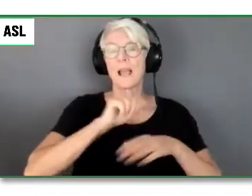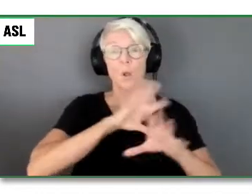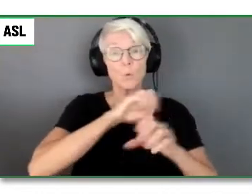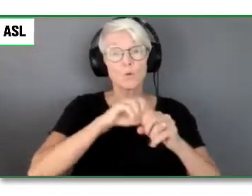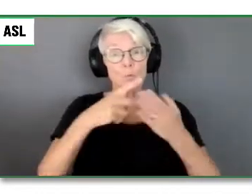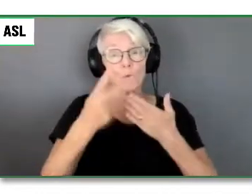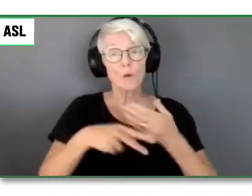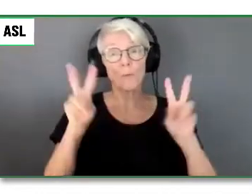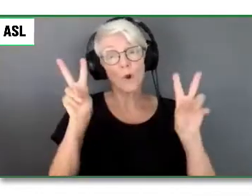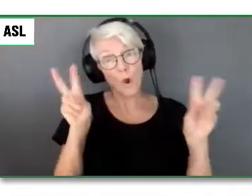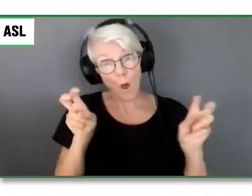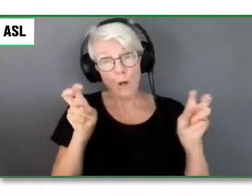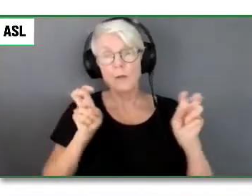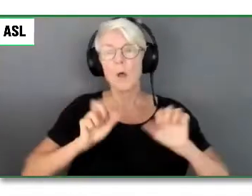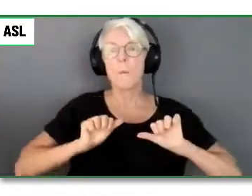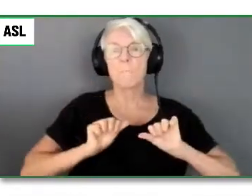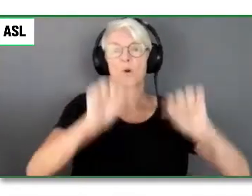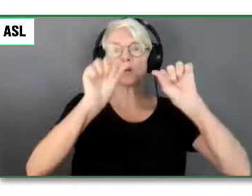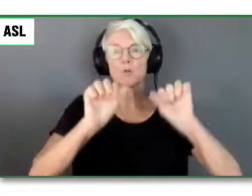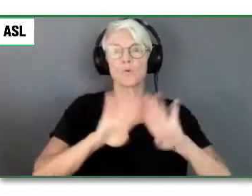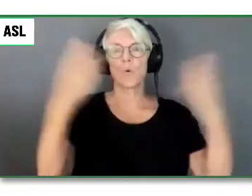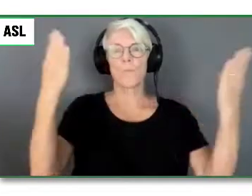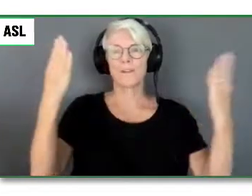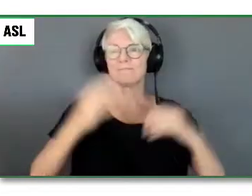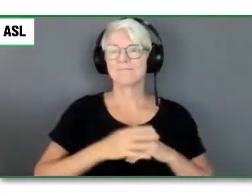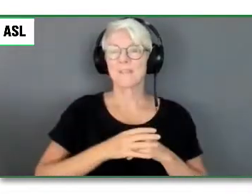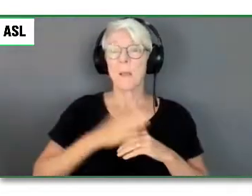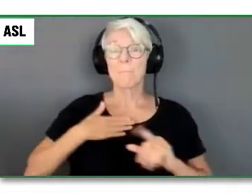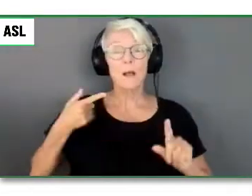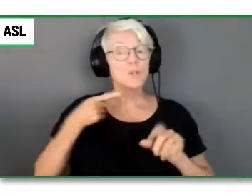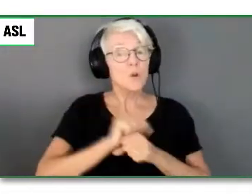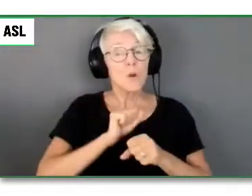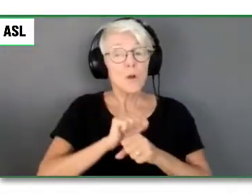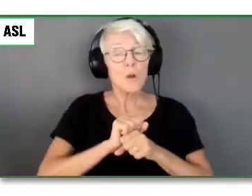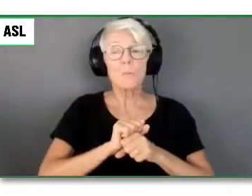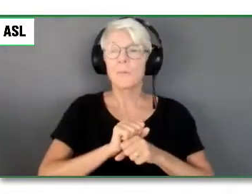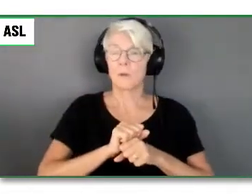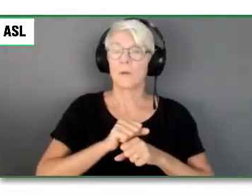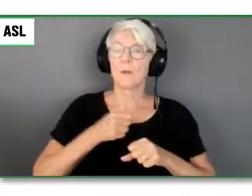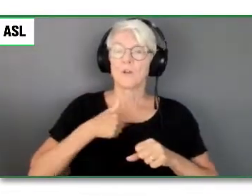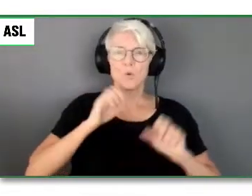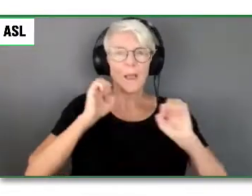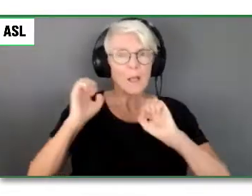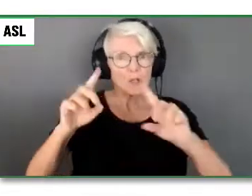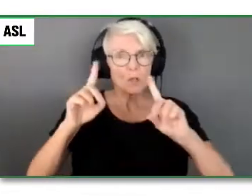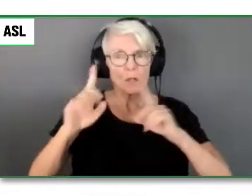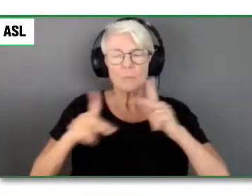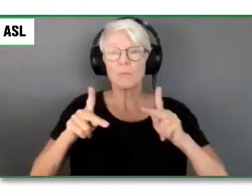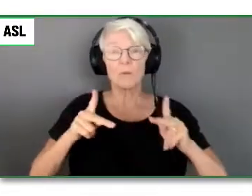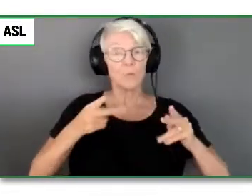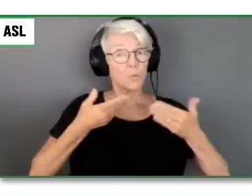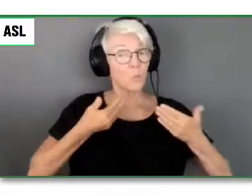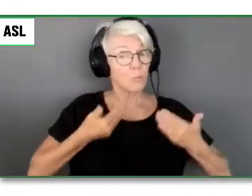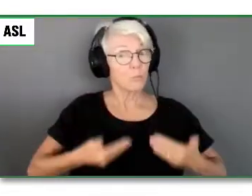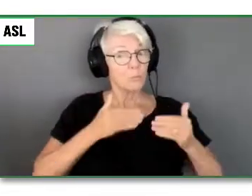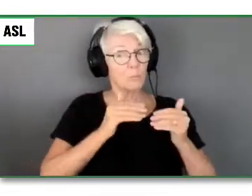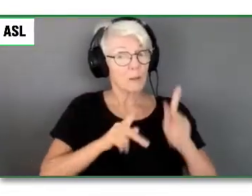My job with Push to Open was to educate people about the fact that people with disabilities do belong outside.